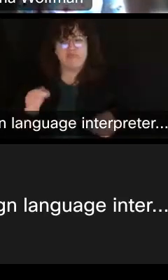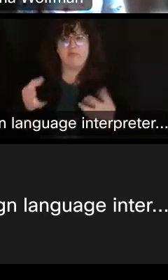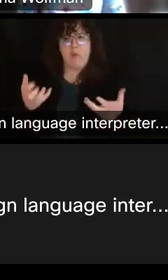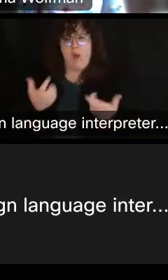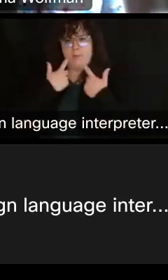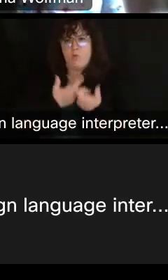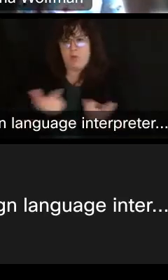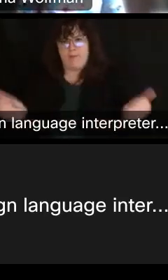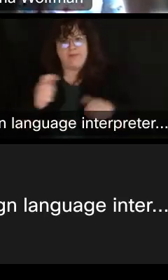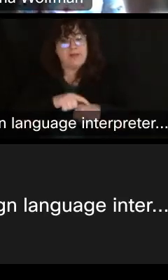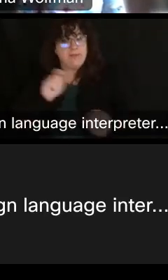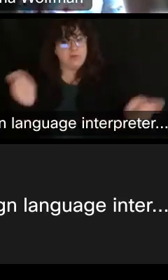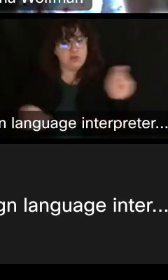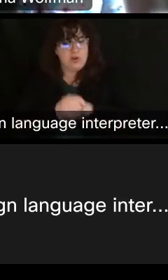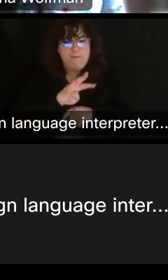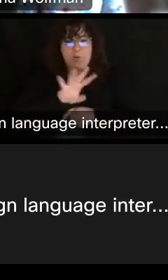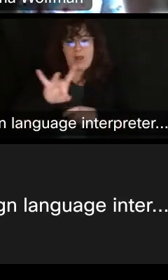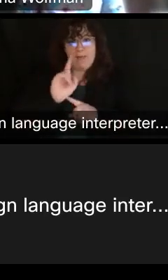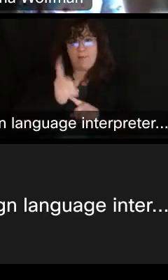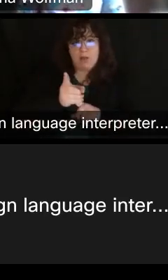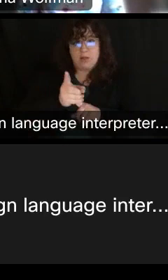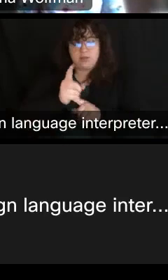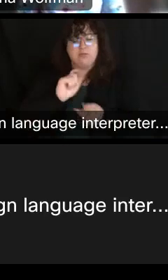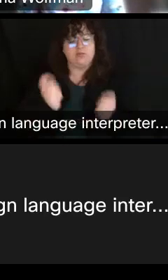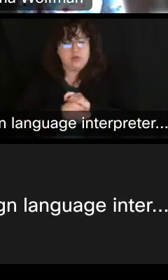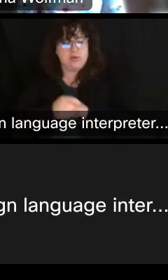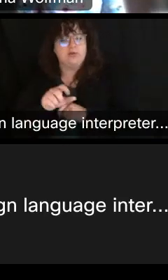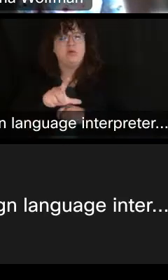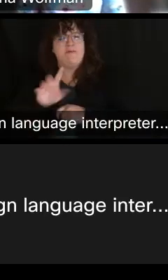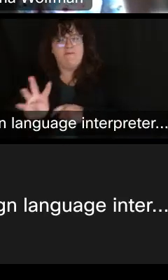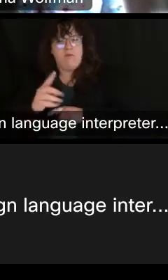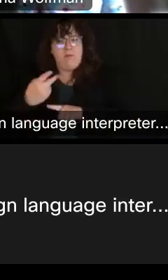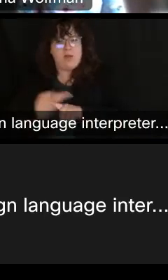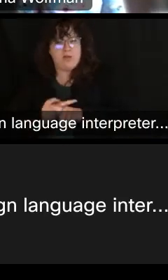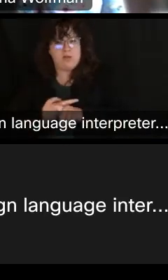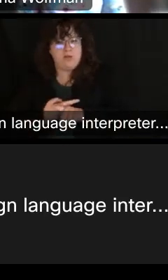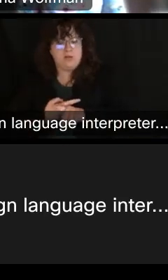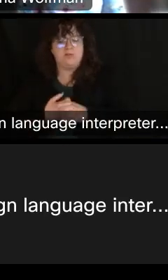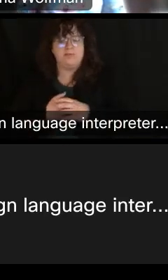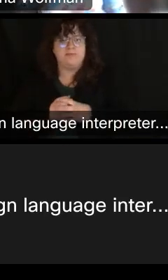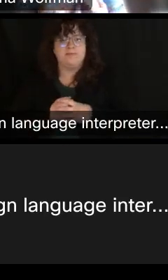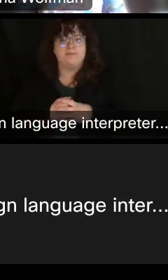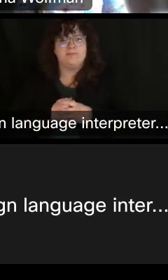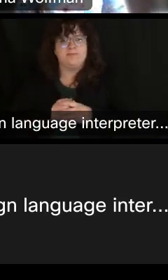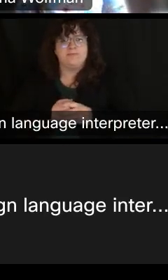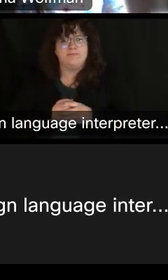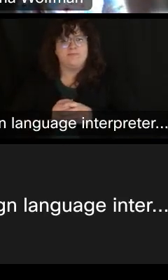from 48 months to 24 months, so look for more information to come. The next slide.